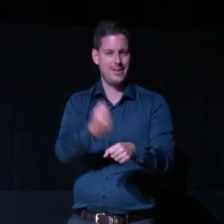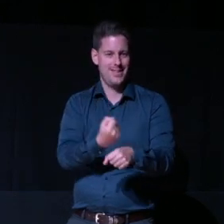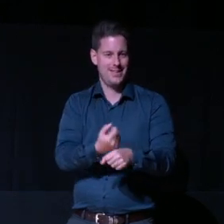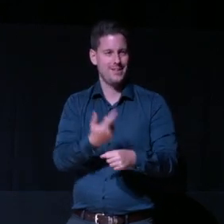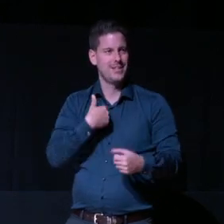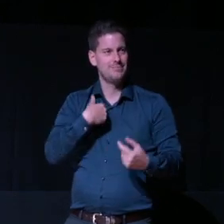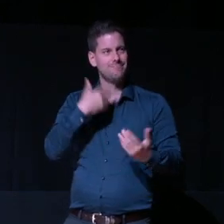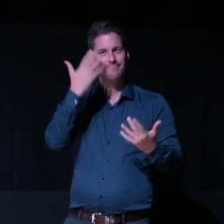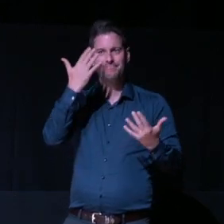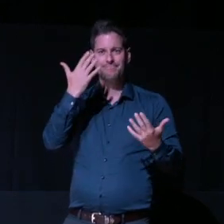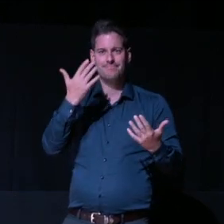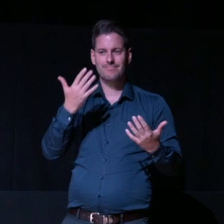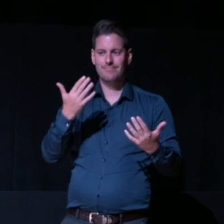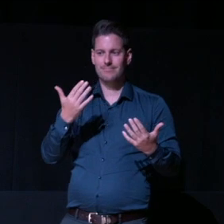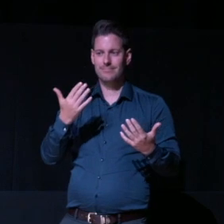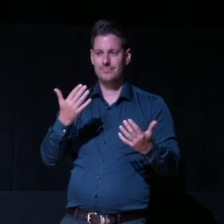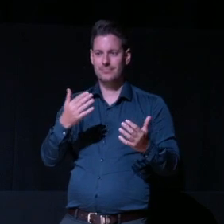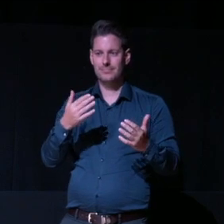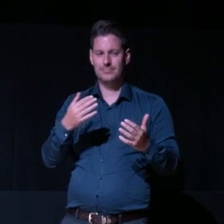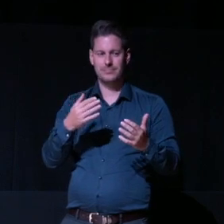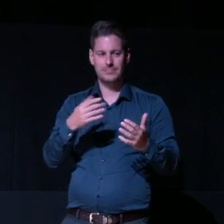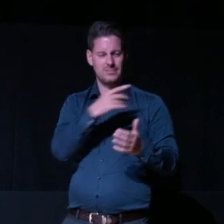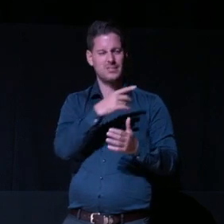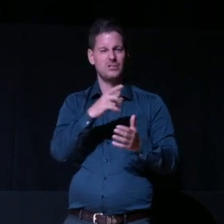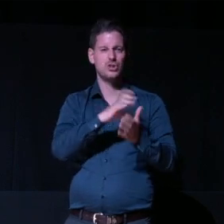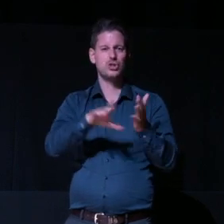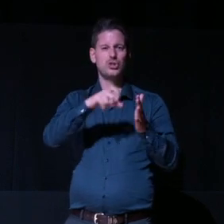a major retrospective of Chuck Close's work who was that was shut down a couple of years